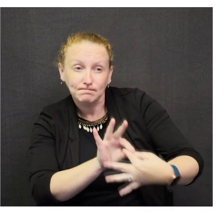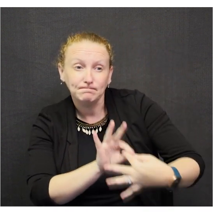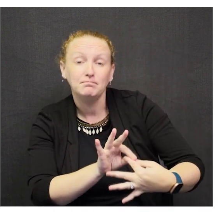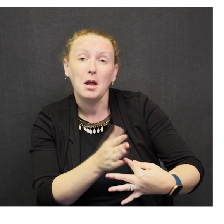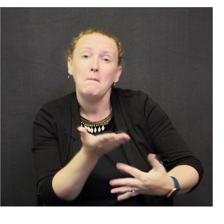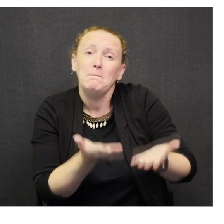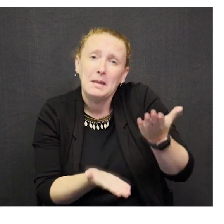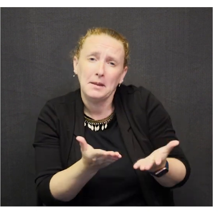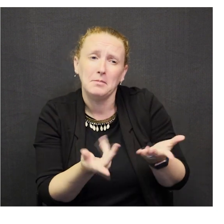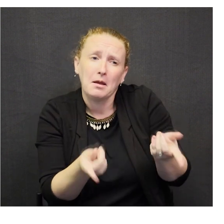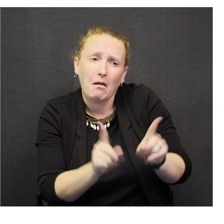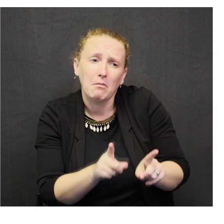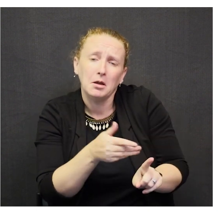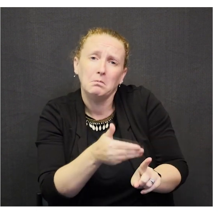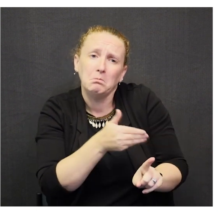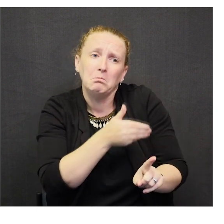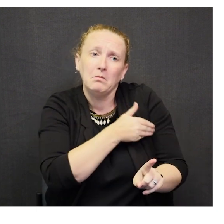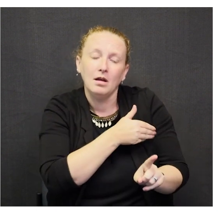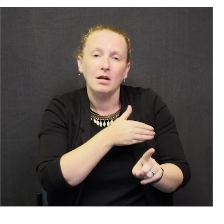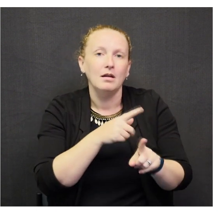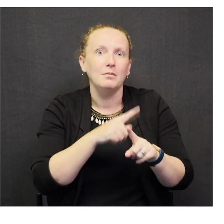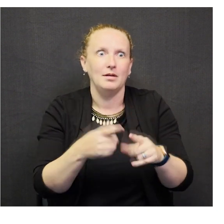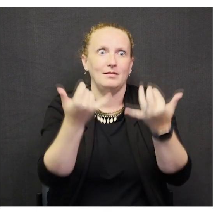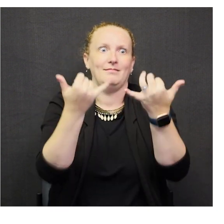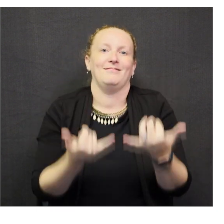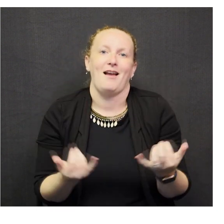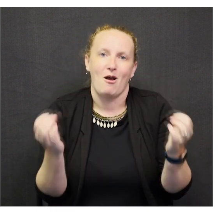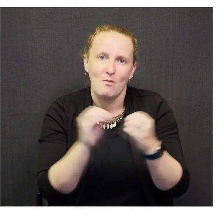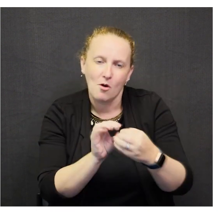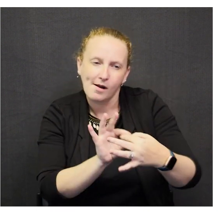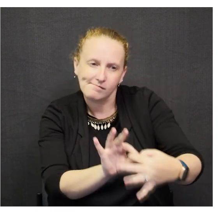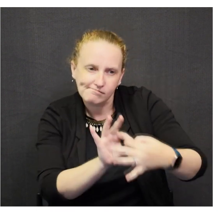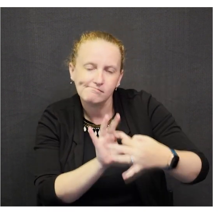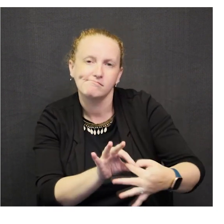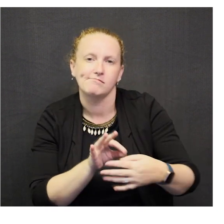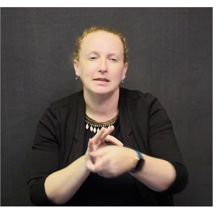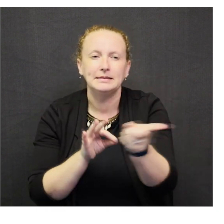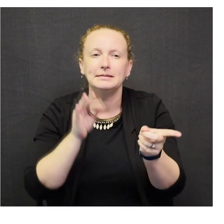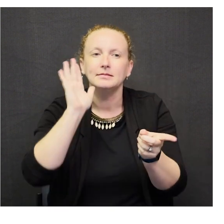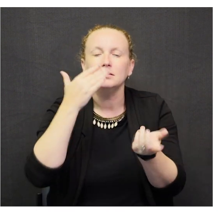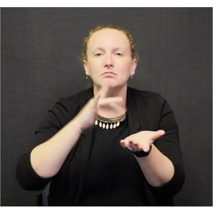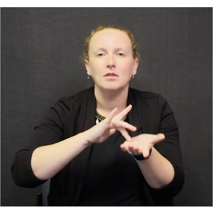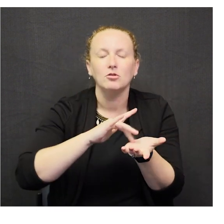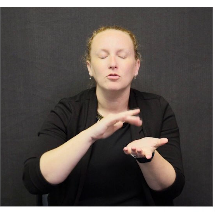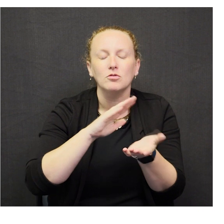that or express it. And provider, they're definitely more intentional and how they express their appreciation.